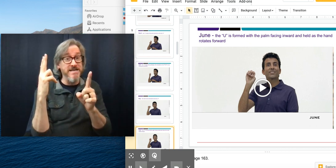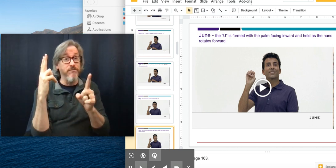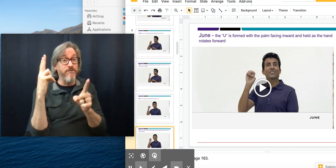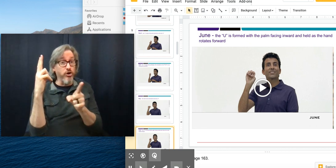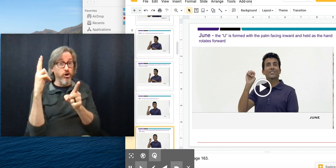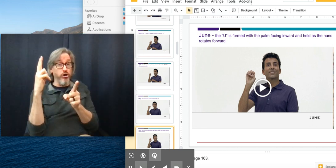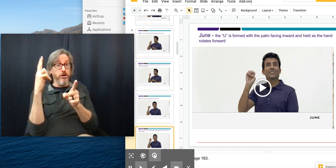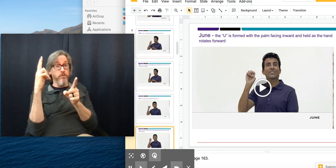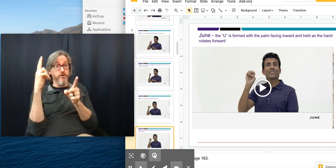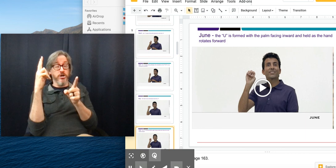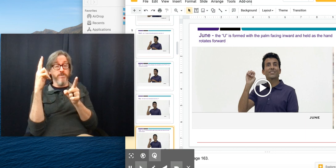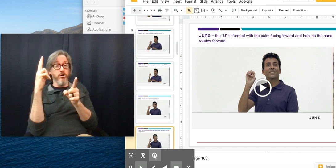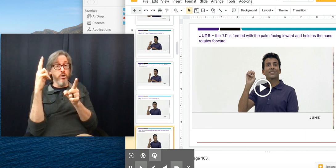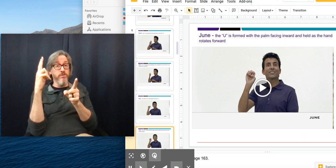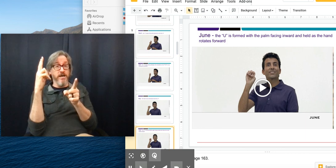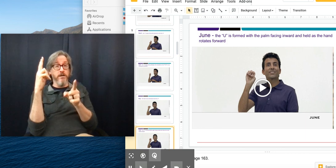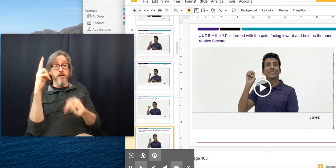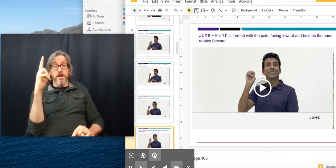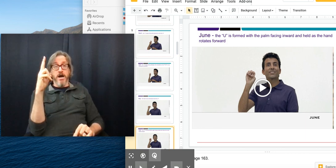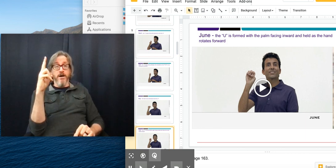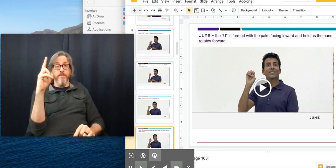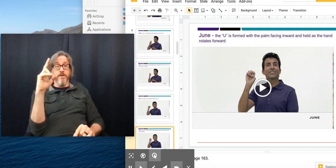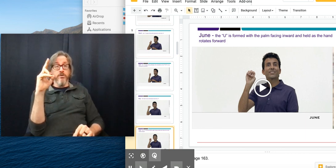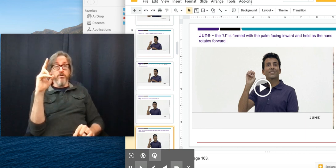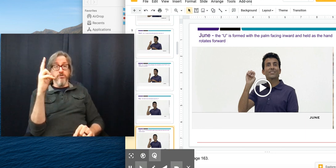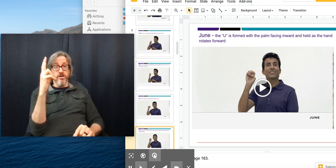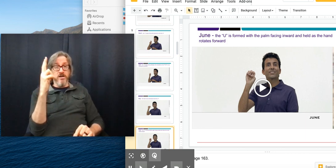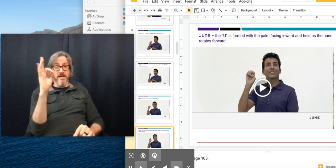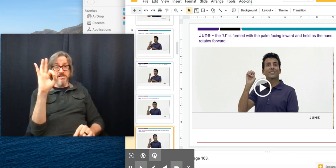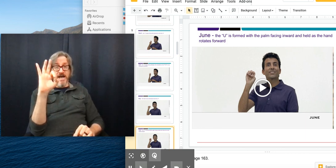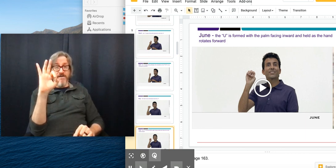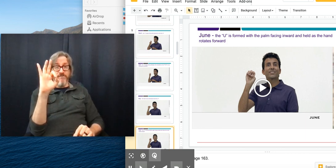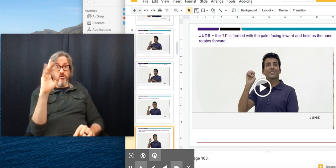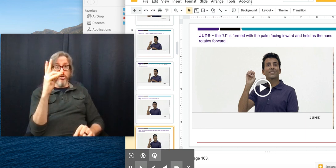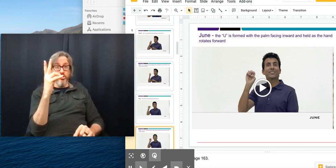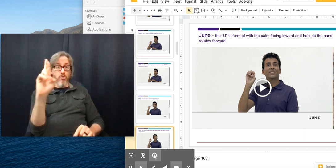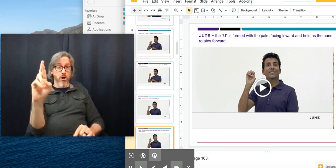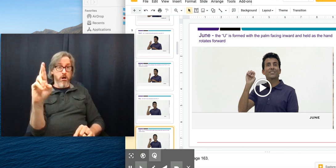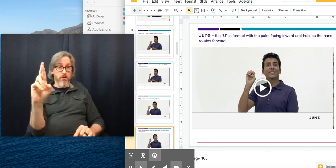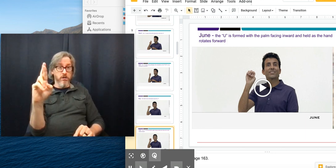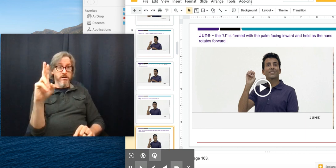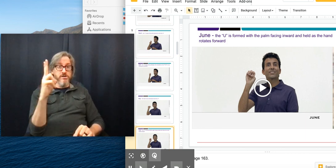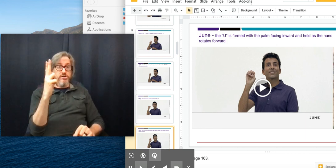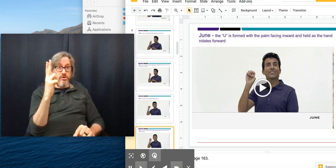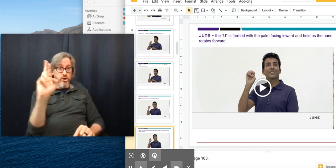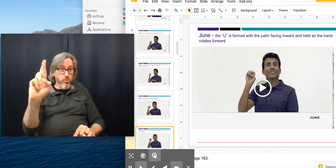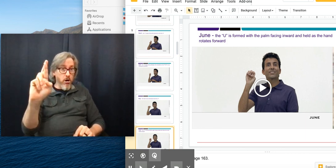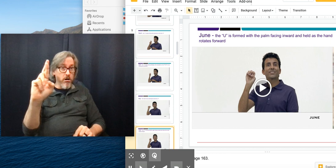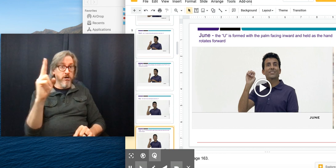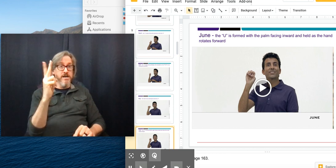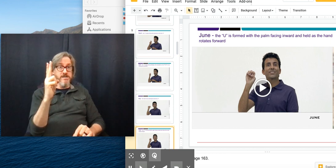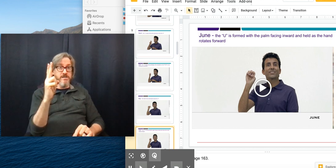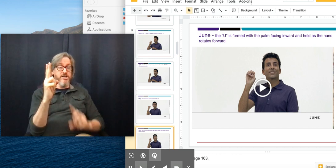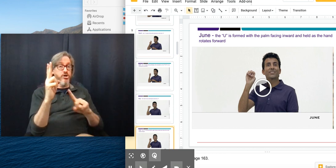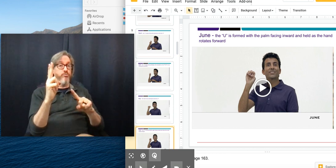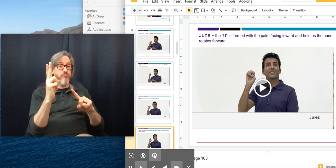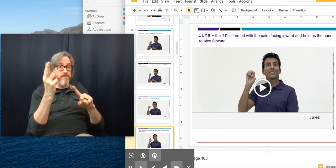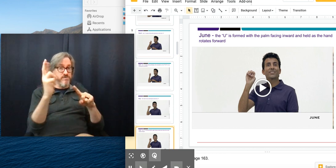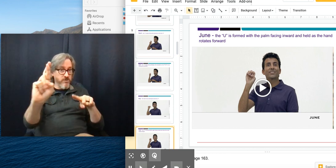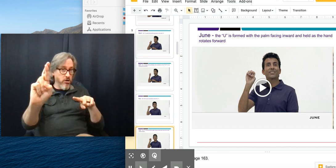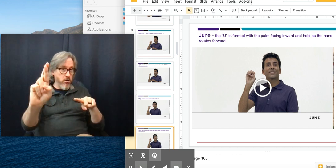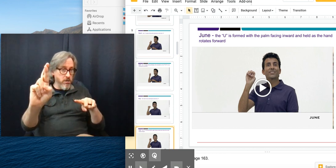we did fur when we were talking about clothing um the it's f u r so the u r is the U preps for the r